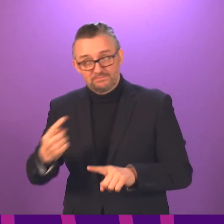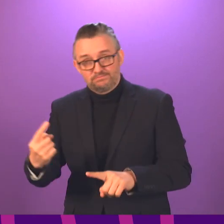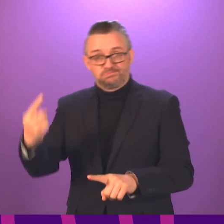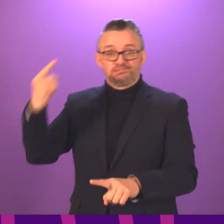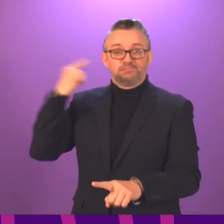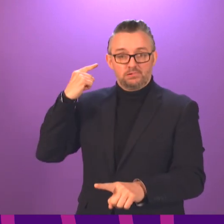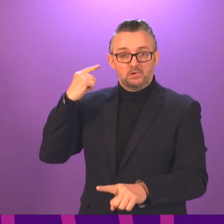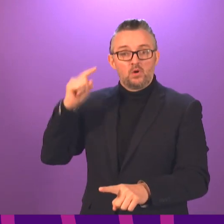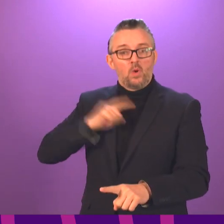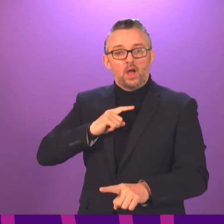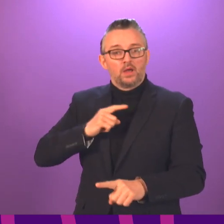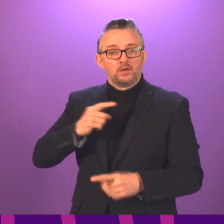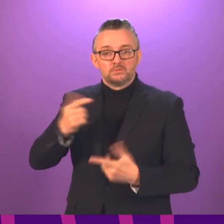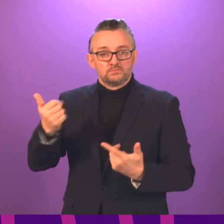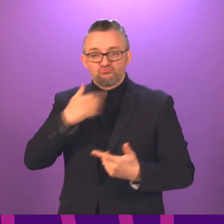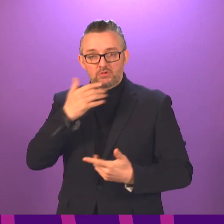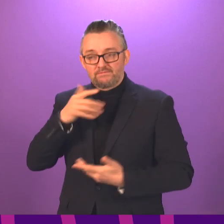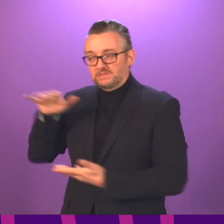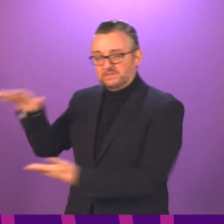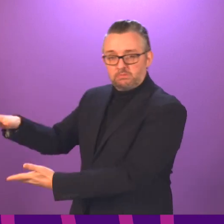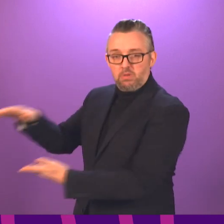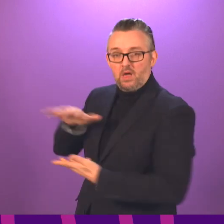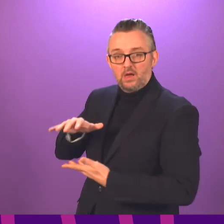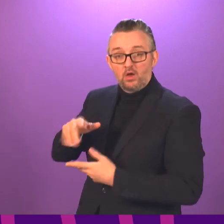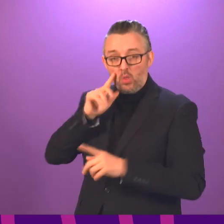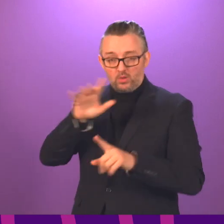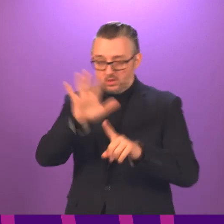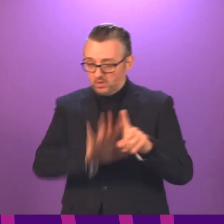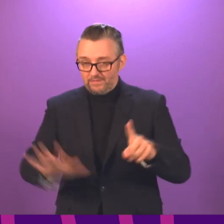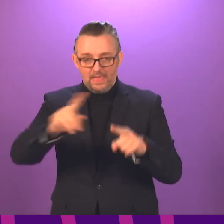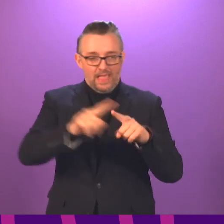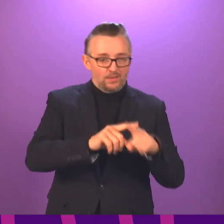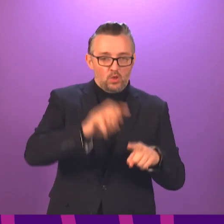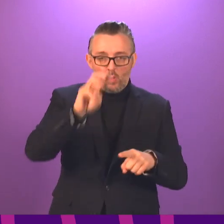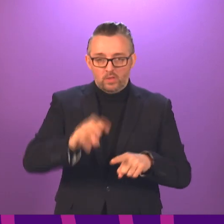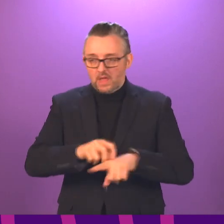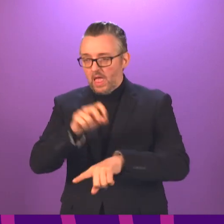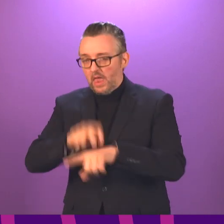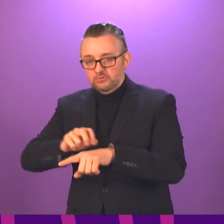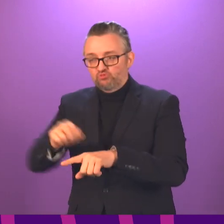was entirely down to the supply. The numbers across the four nations show that same dip.